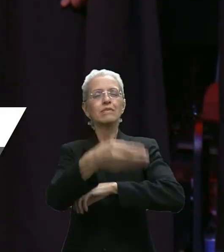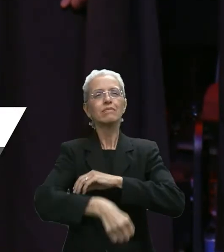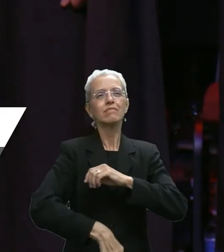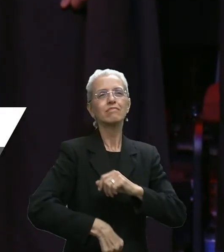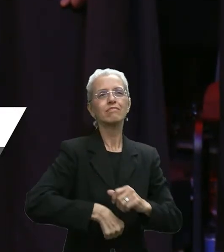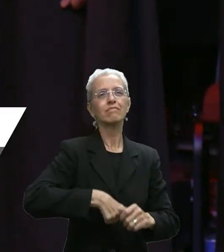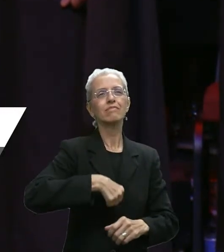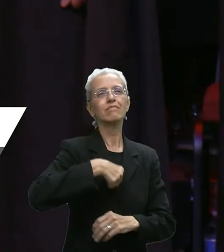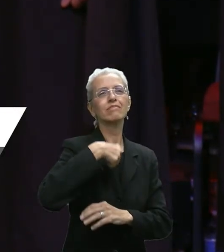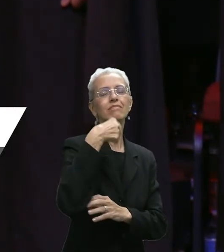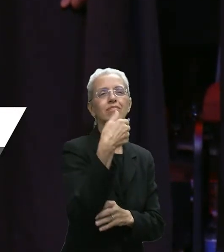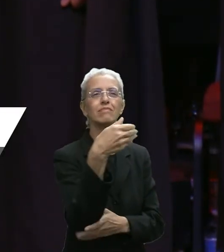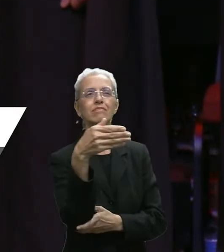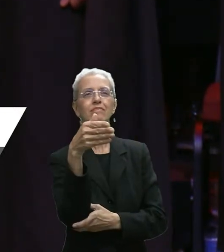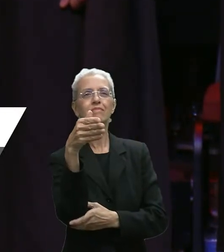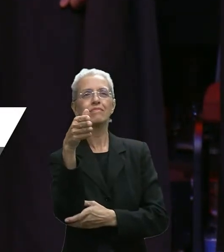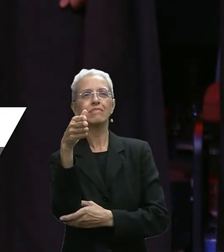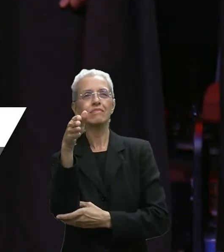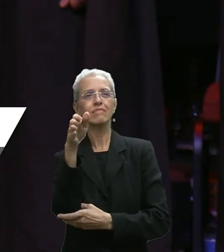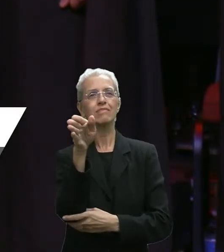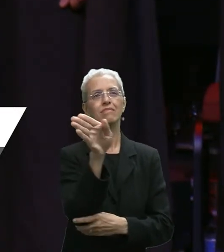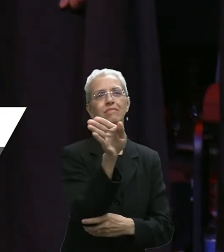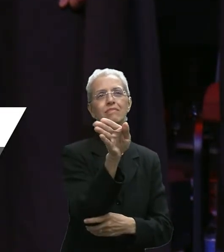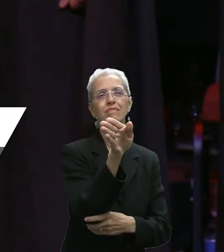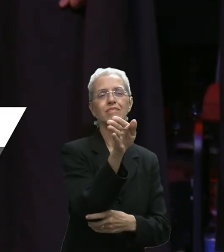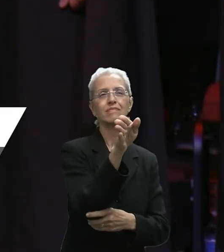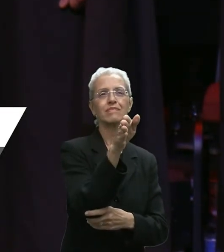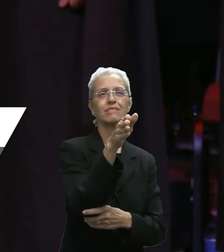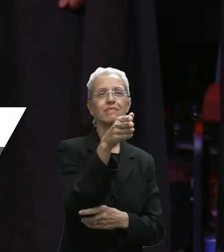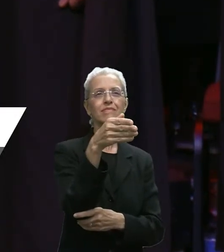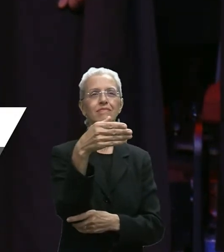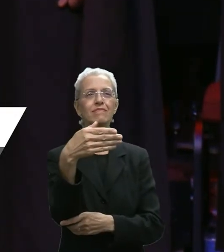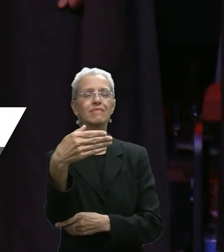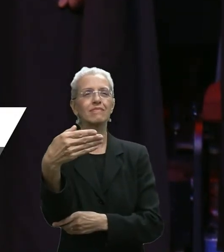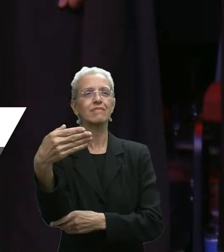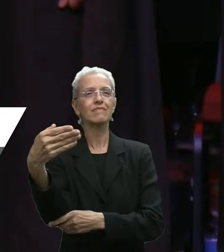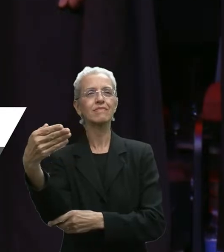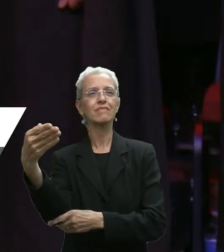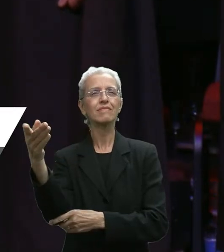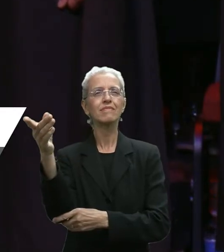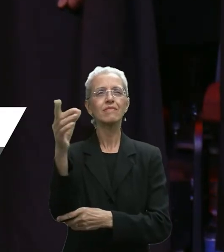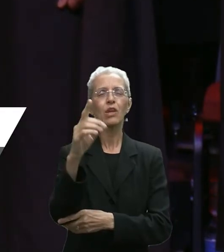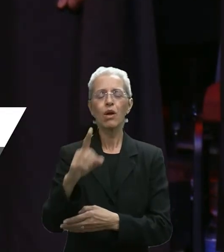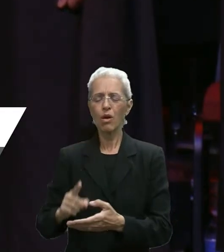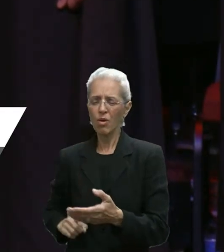It's my pleasure to welcome you to the 2024 Idaho college commencement ceremony.